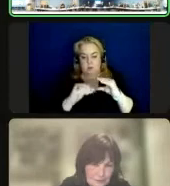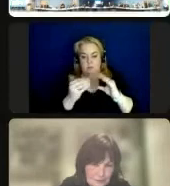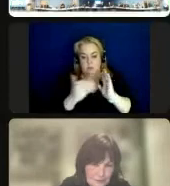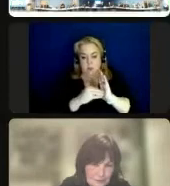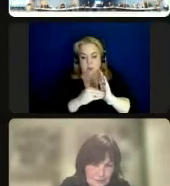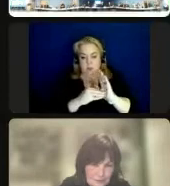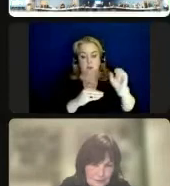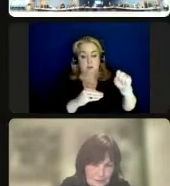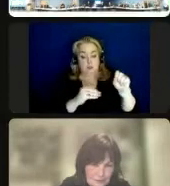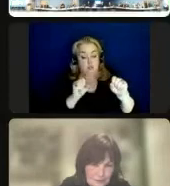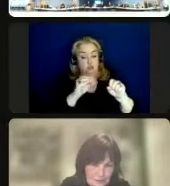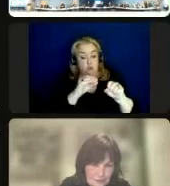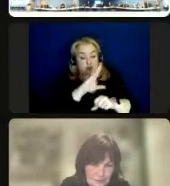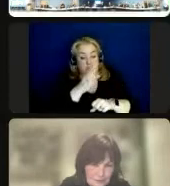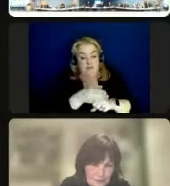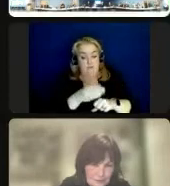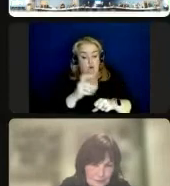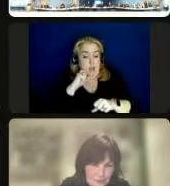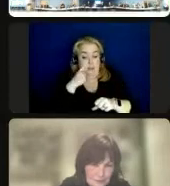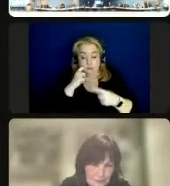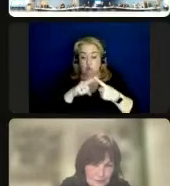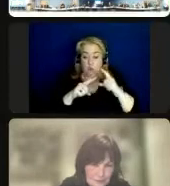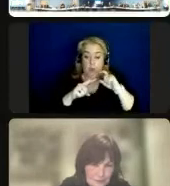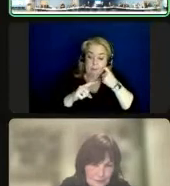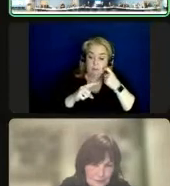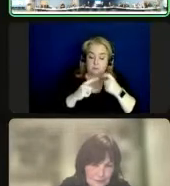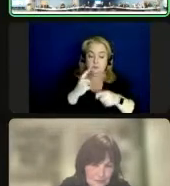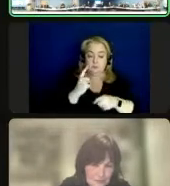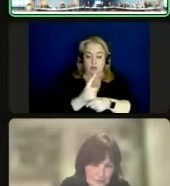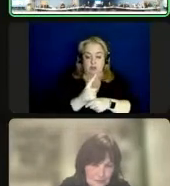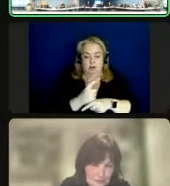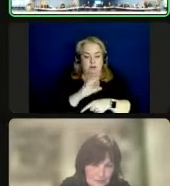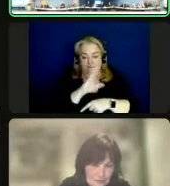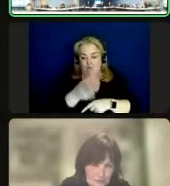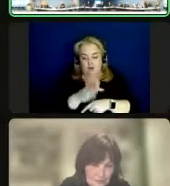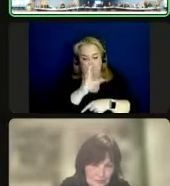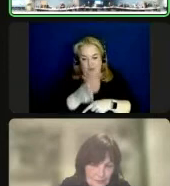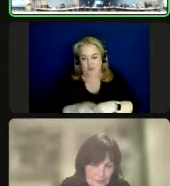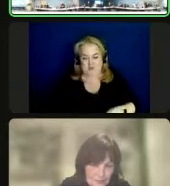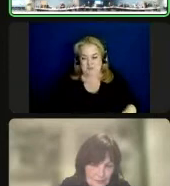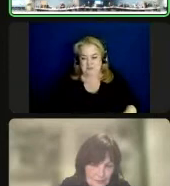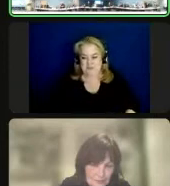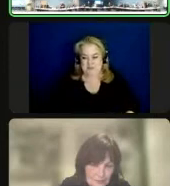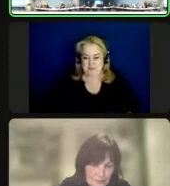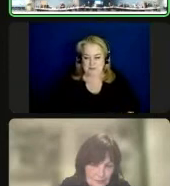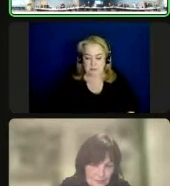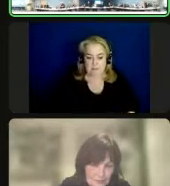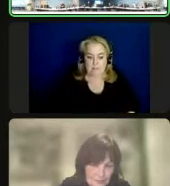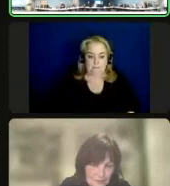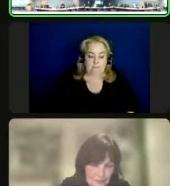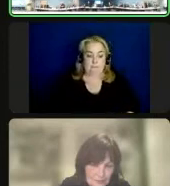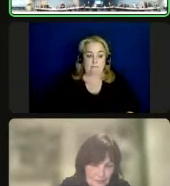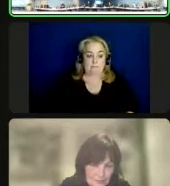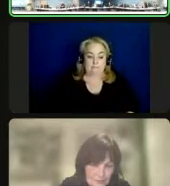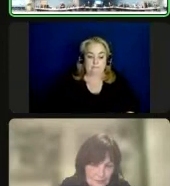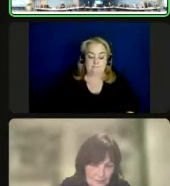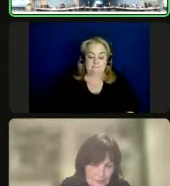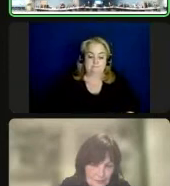SEVERAL THOUSAND PEOPLE BUT YOU CAN DEFINITELY GET THAT BACK OUT TO SO SO IT'S NEVERPPLES